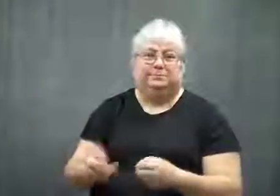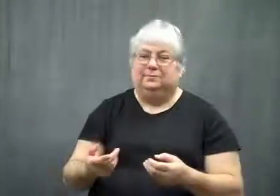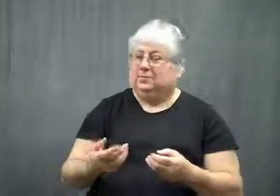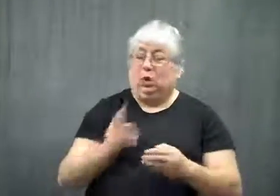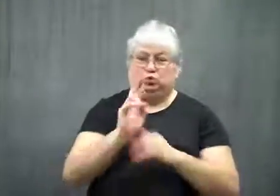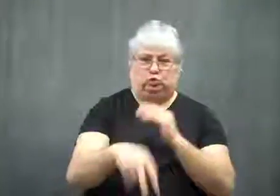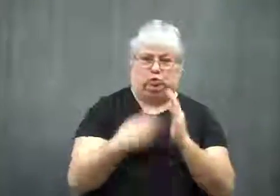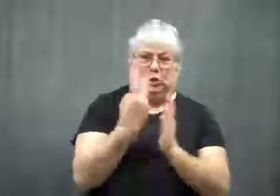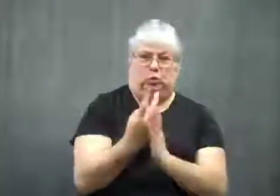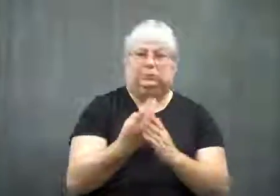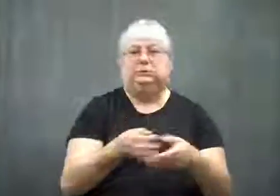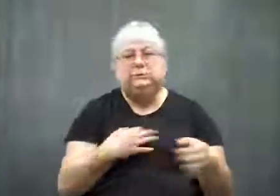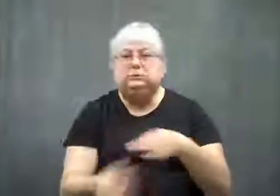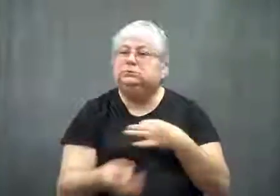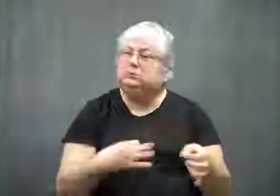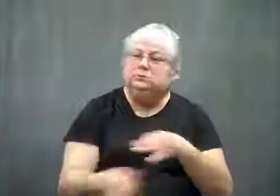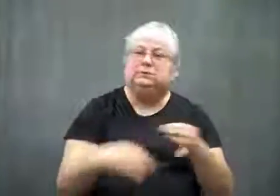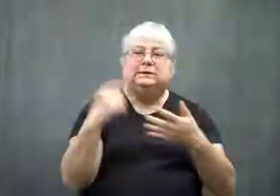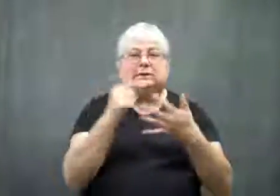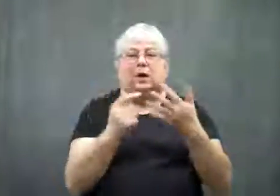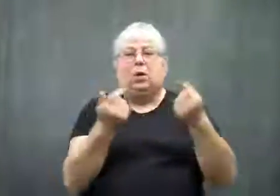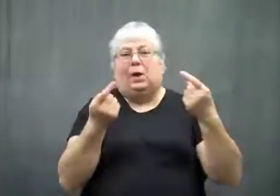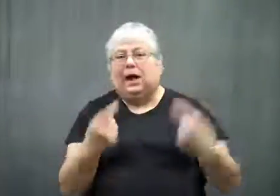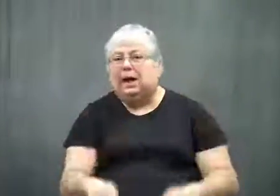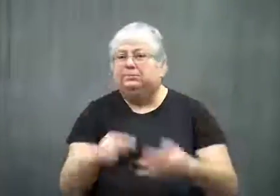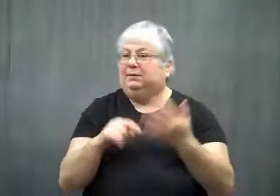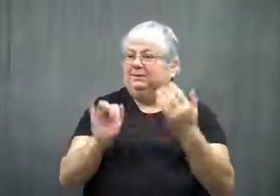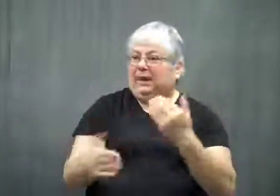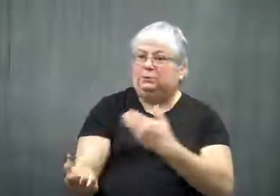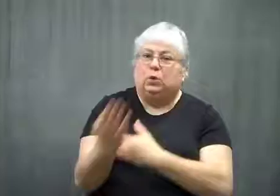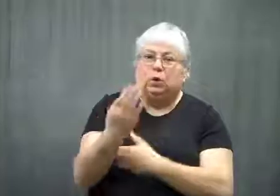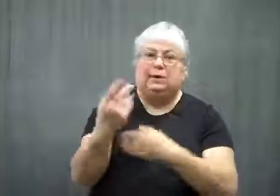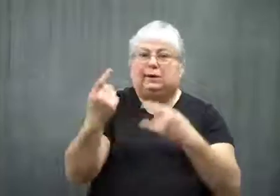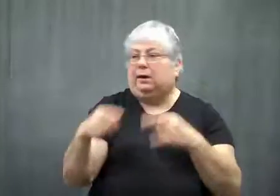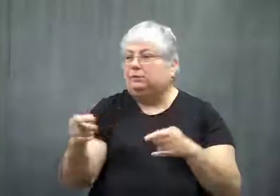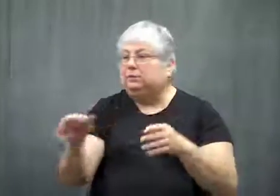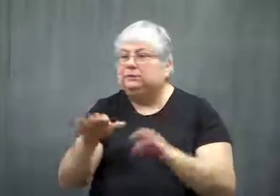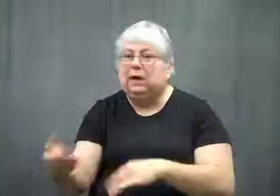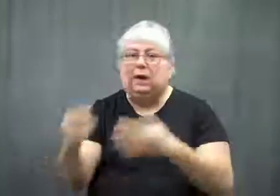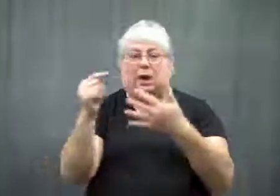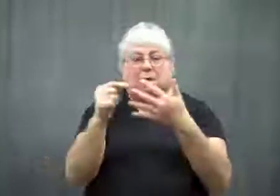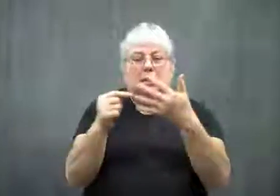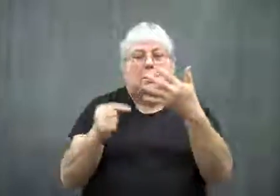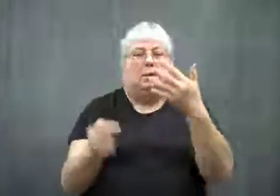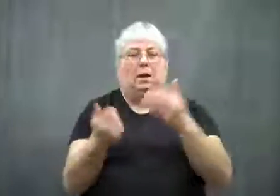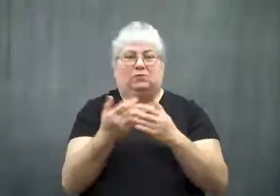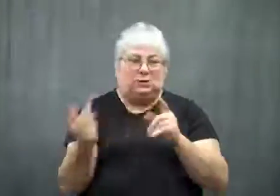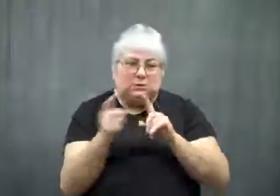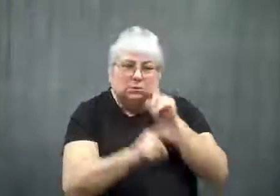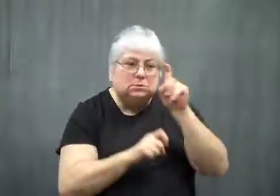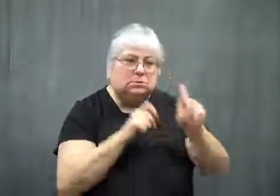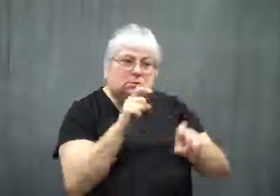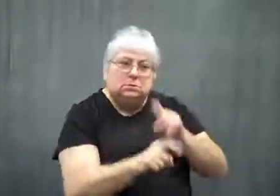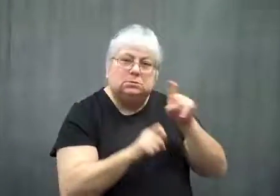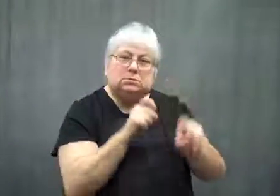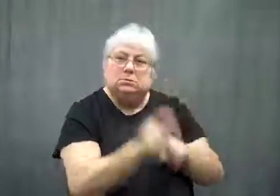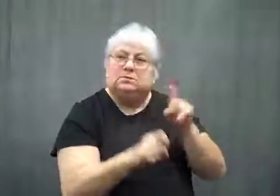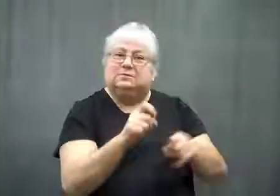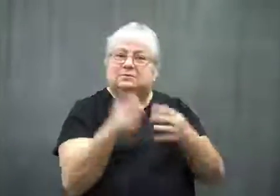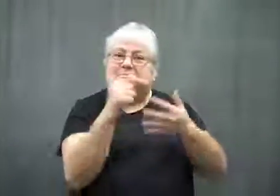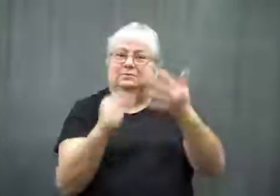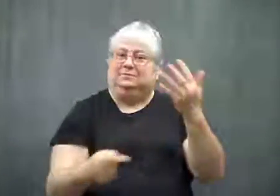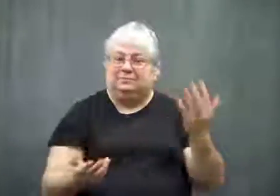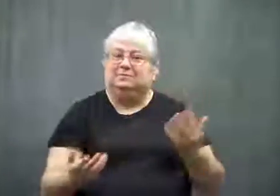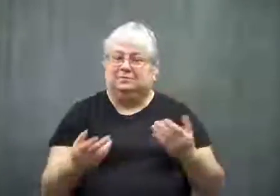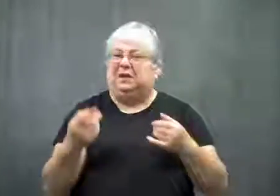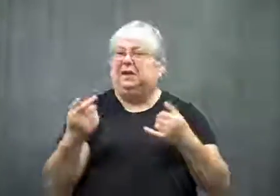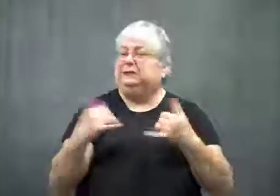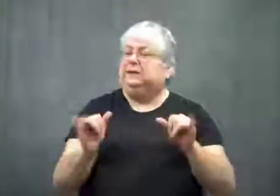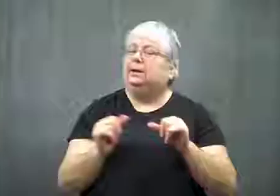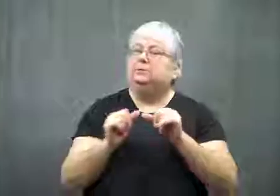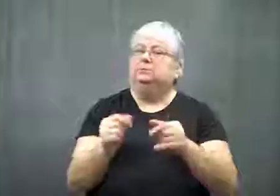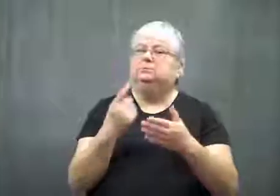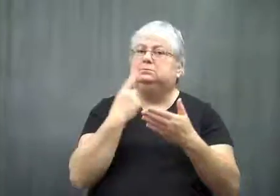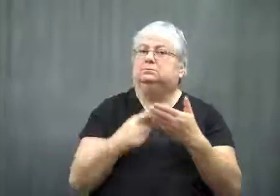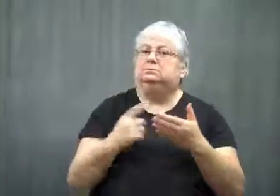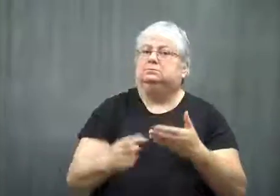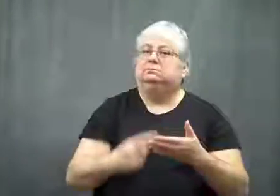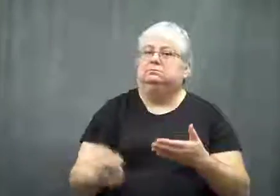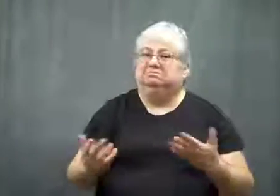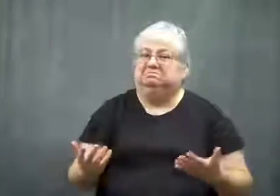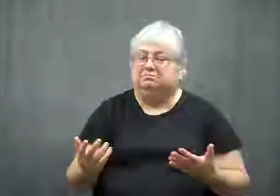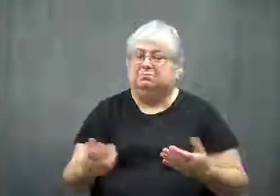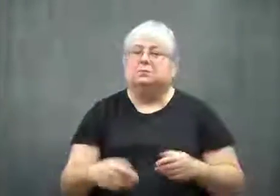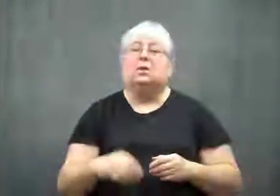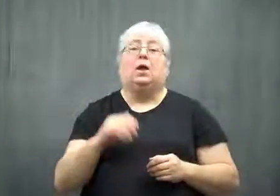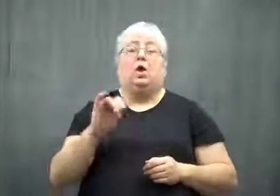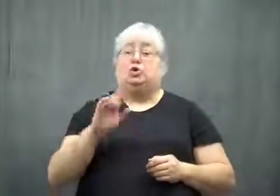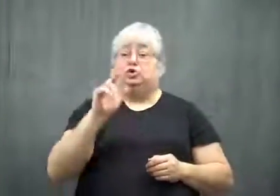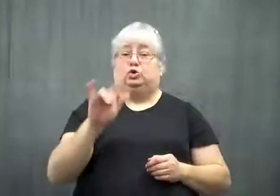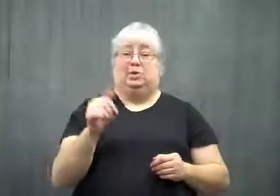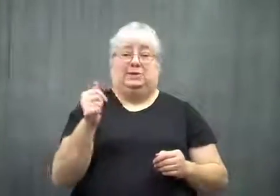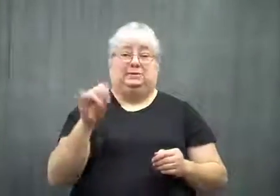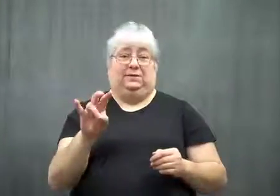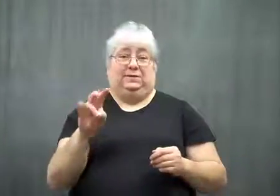They asked him questions, and he spent two hours explaining what happened.